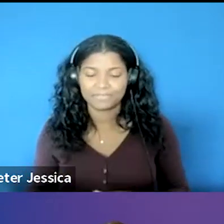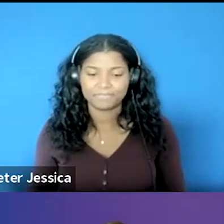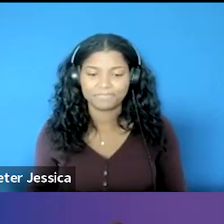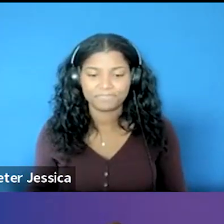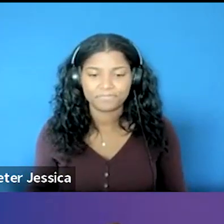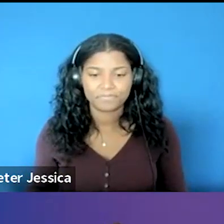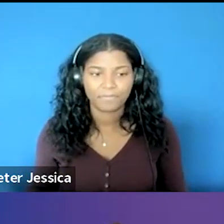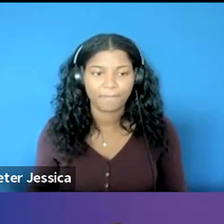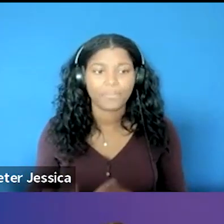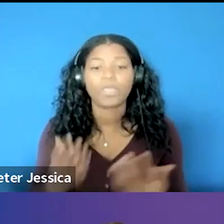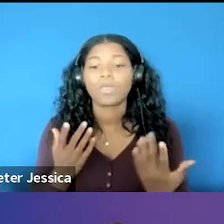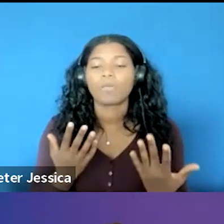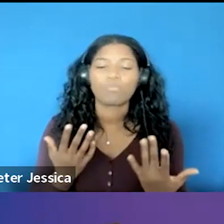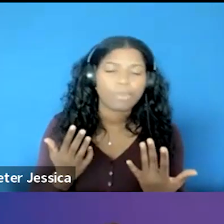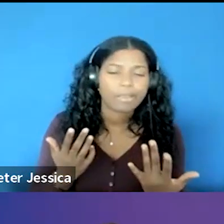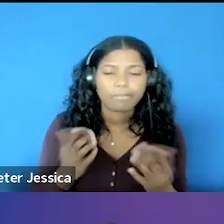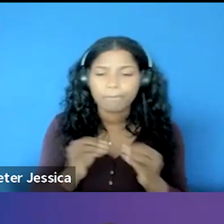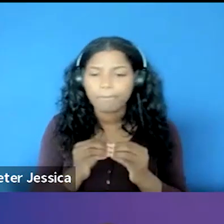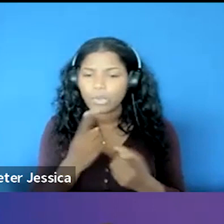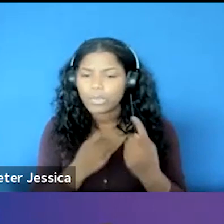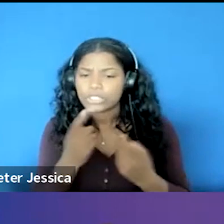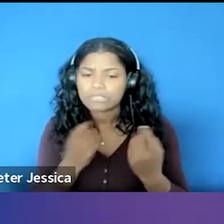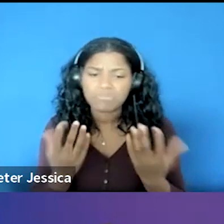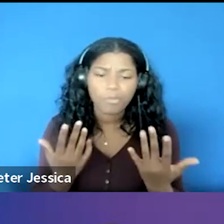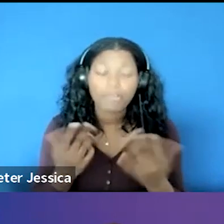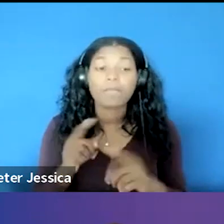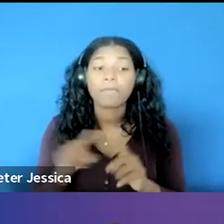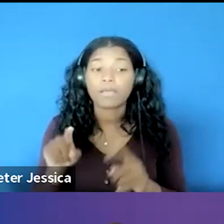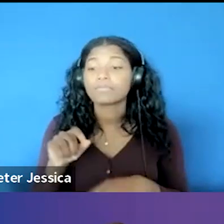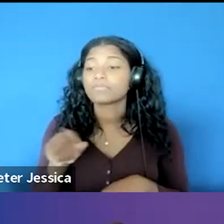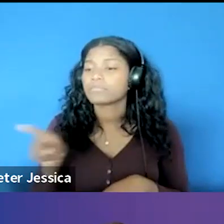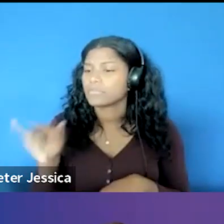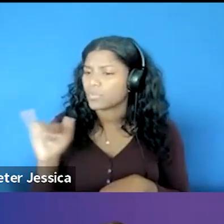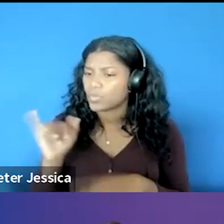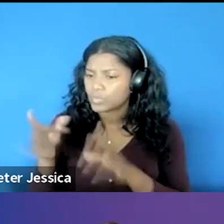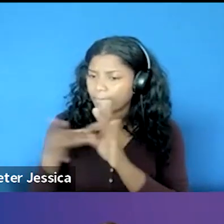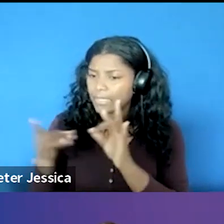While we await more questions coming in Leslie you also mentioned reviewers,